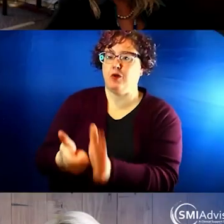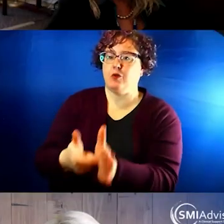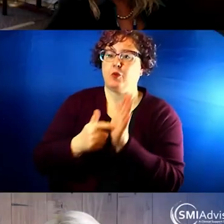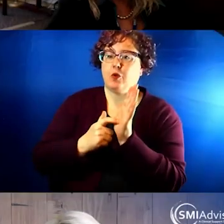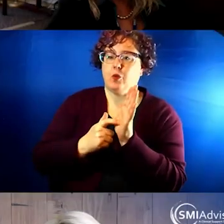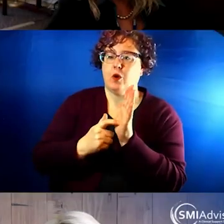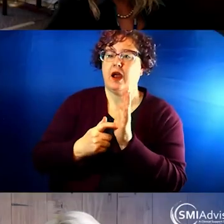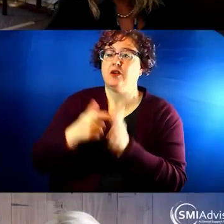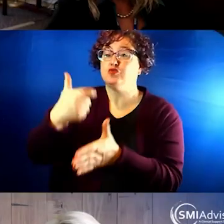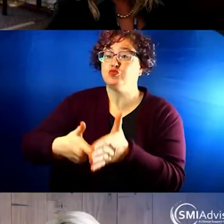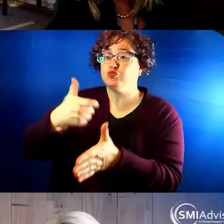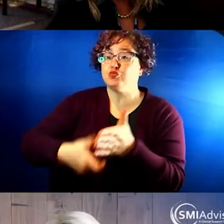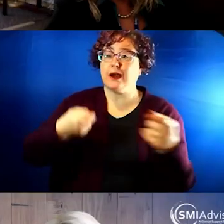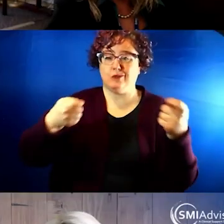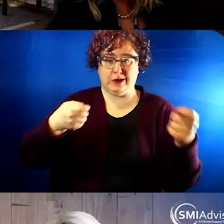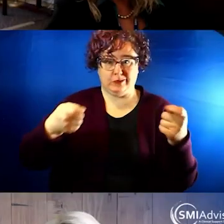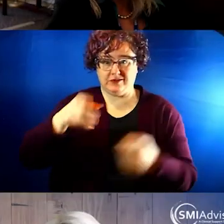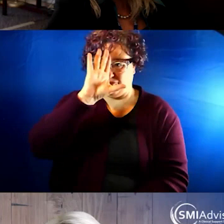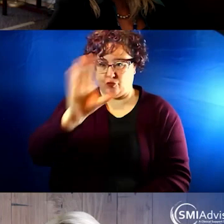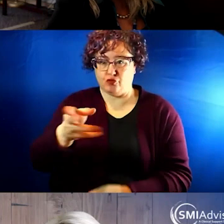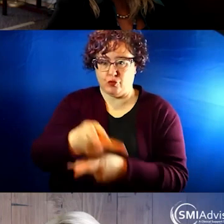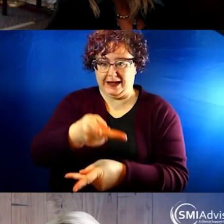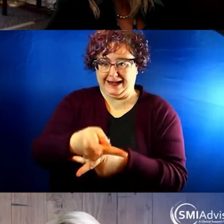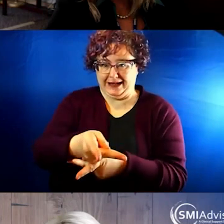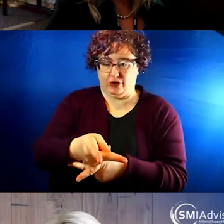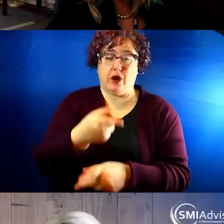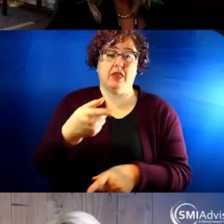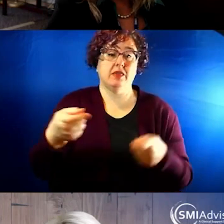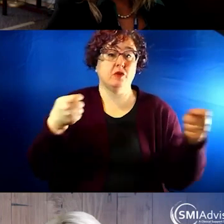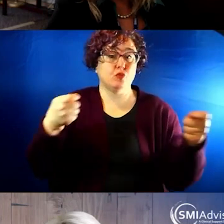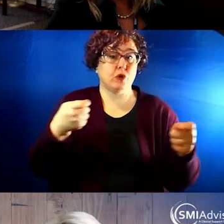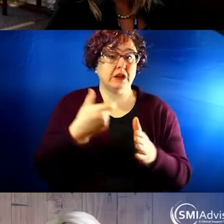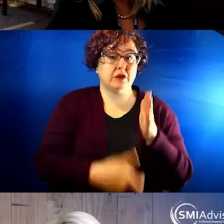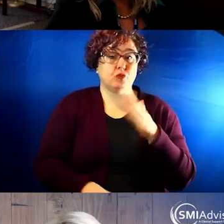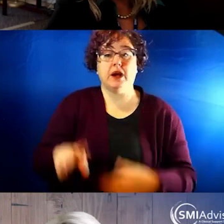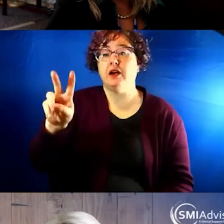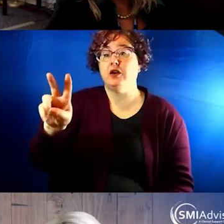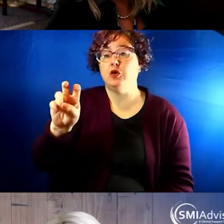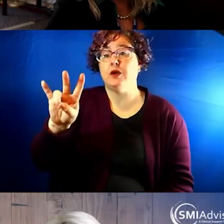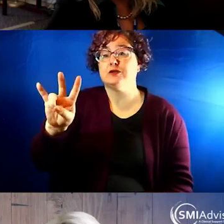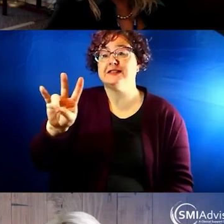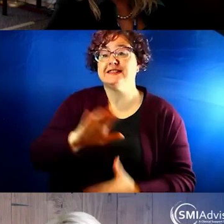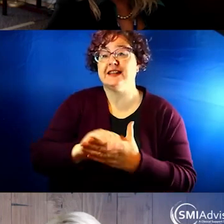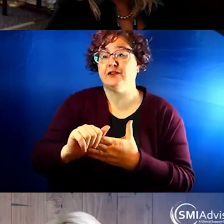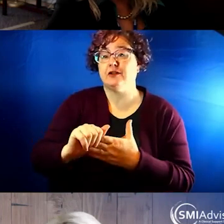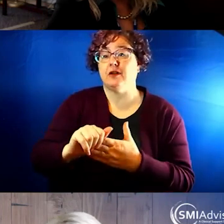CARE SERVICES. THE REGULATED RATE IS $207 FOR THE REGULATED DAY.